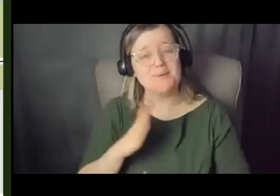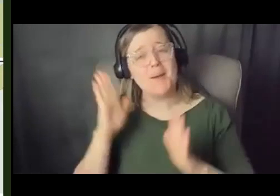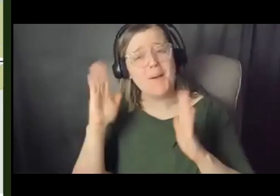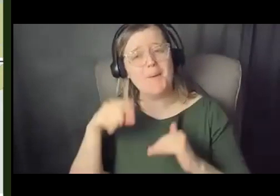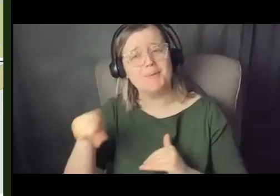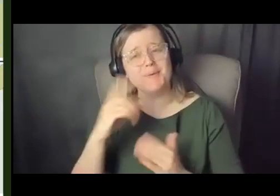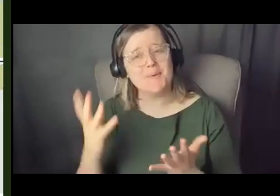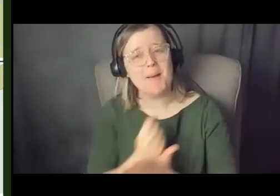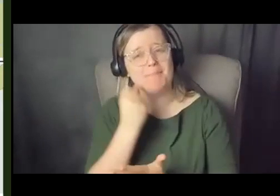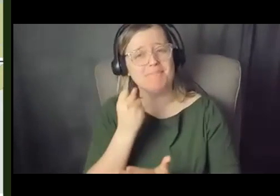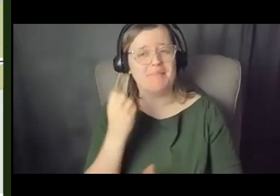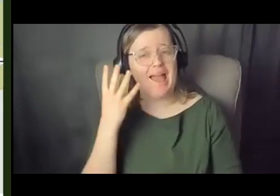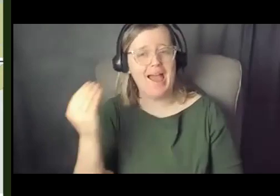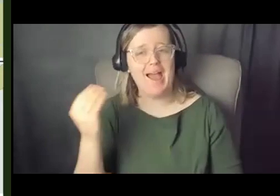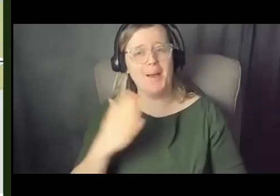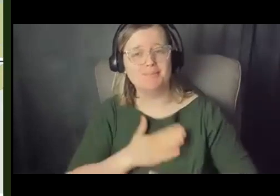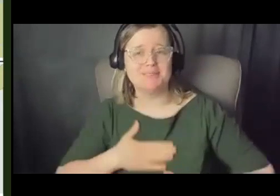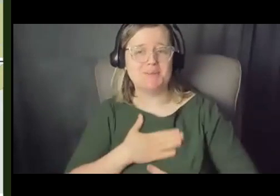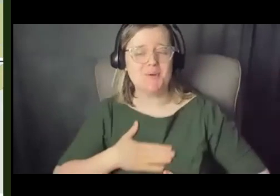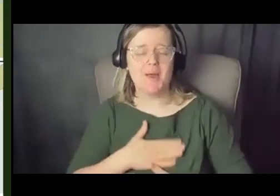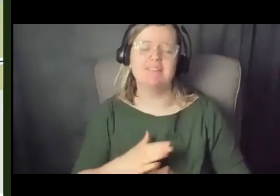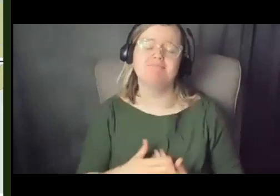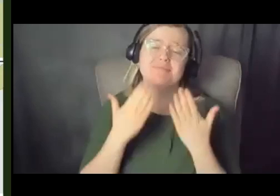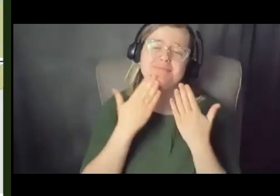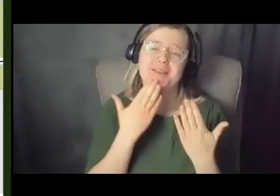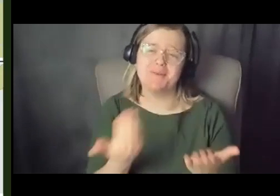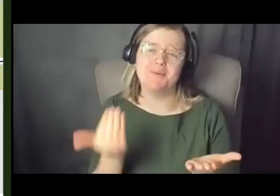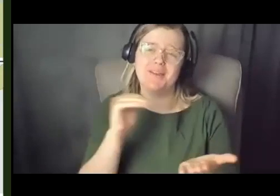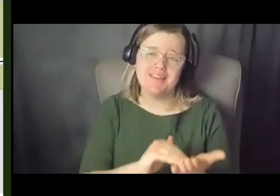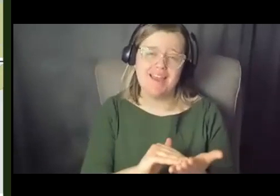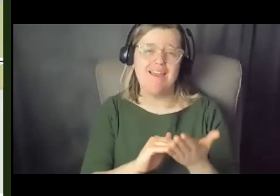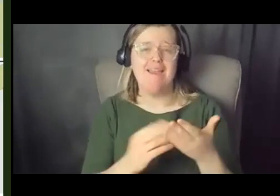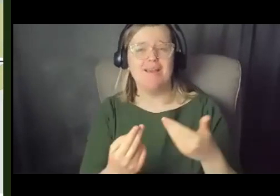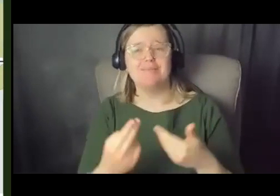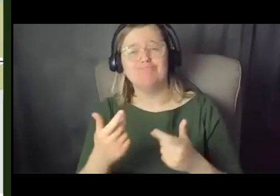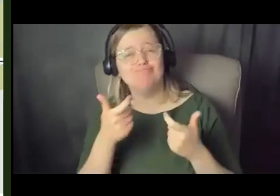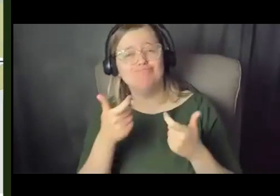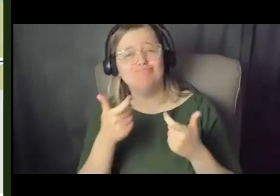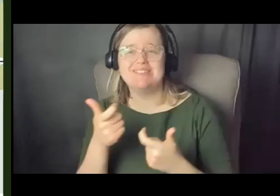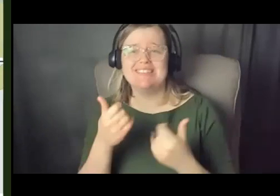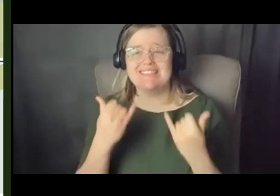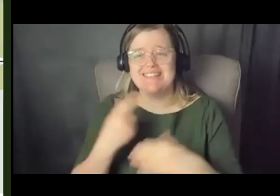get out and enjoy it. We want to thank you again so much for joining us today for